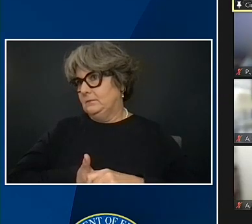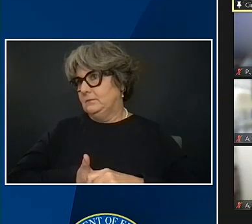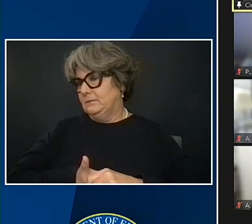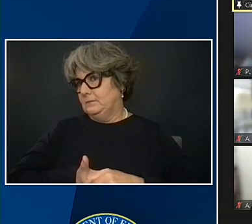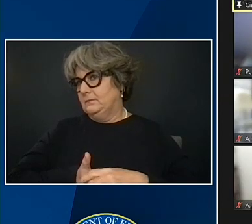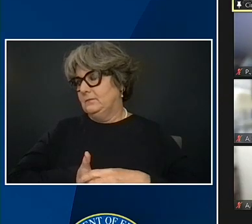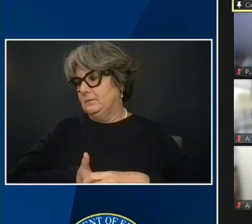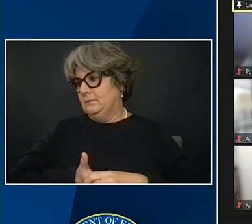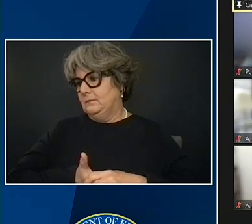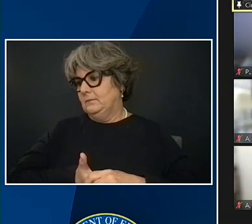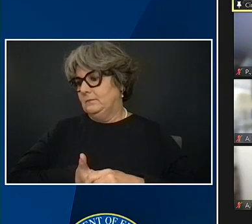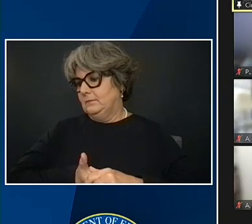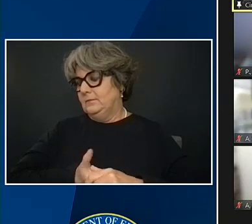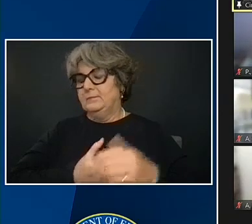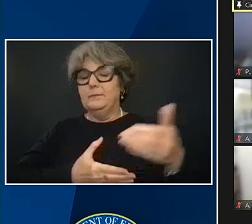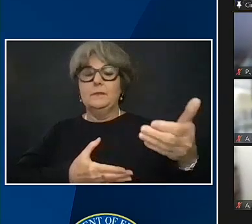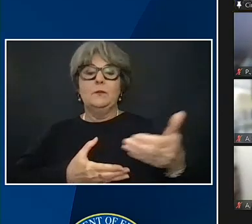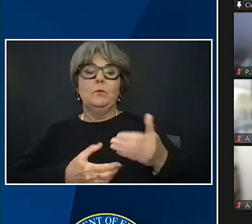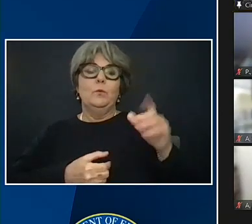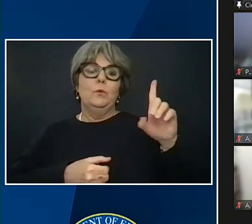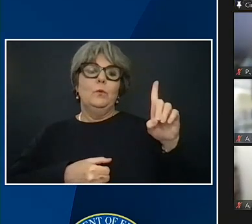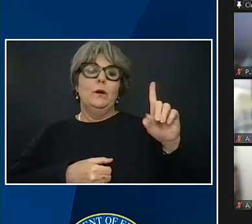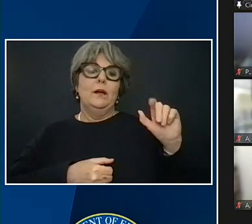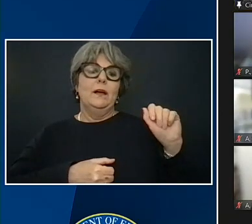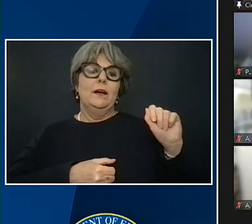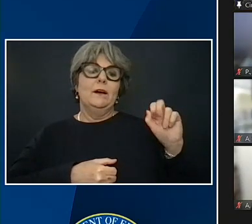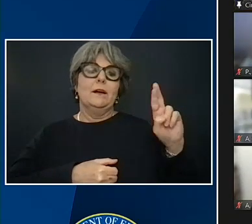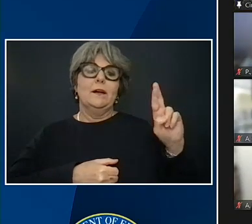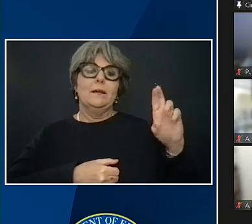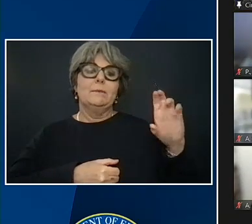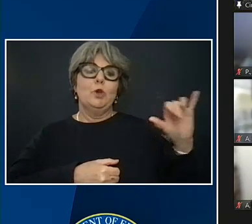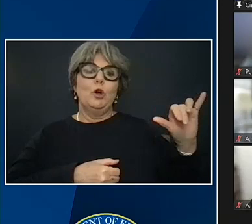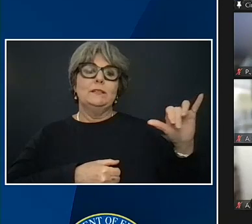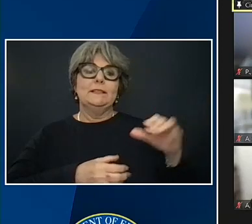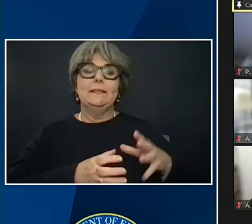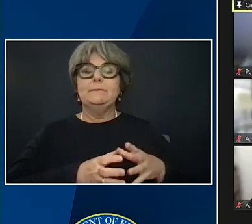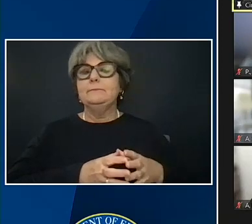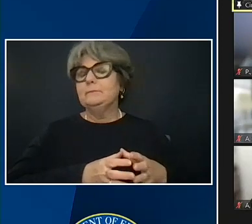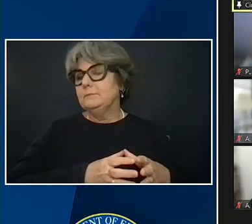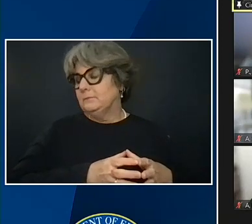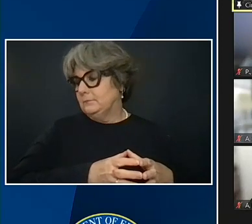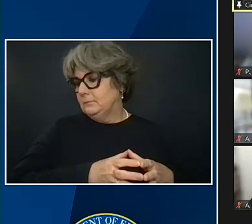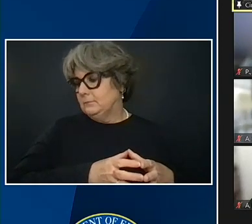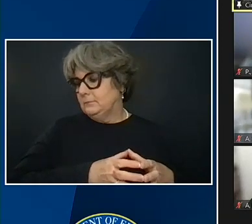Welcome D'Arcy. Hi. Hi. You will have three minutes to address